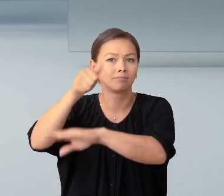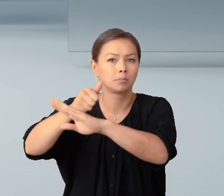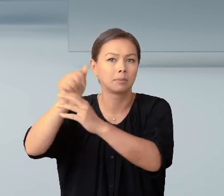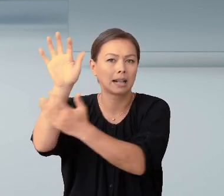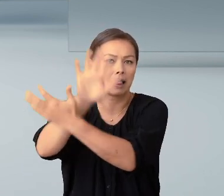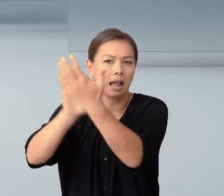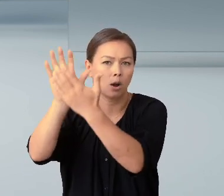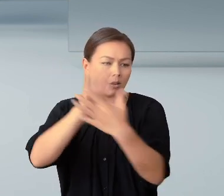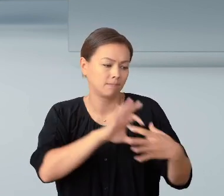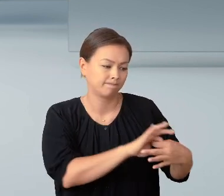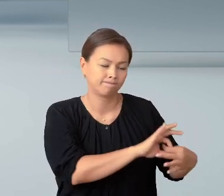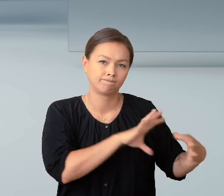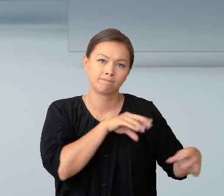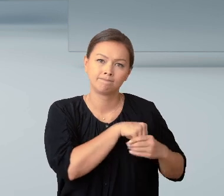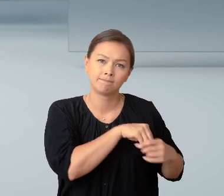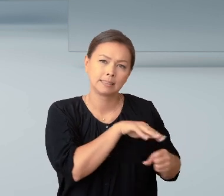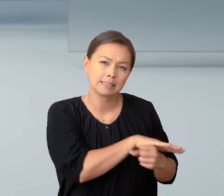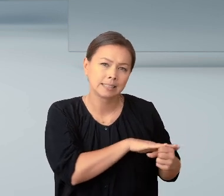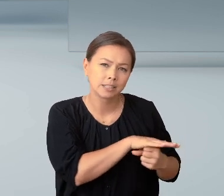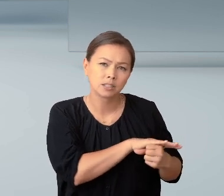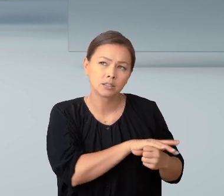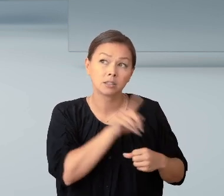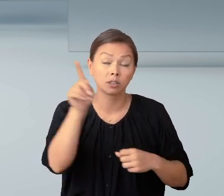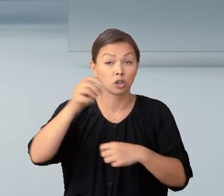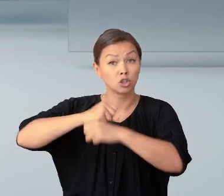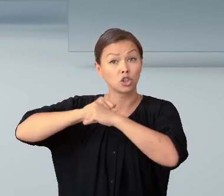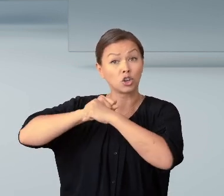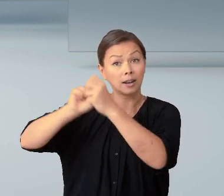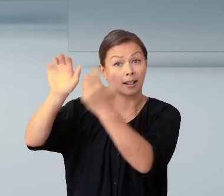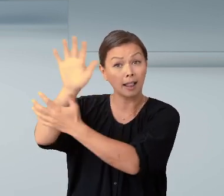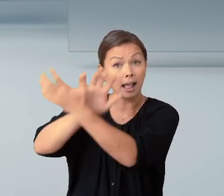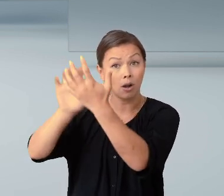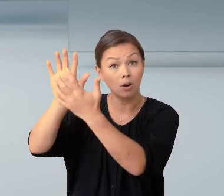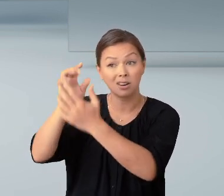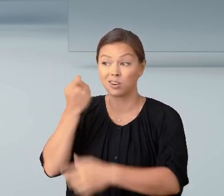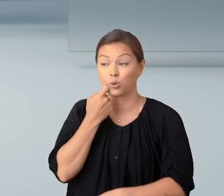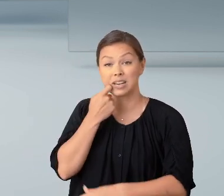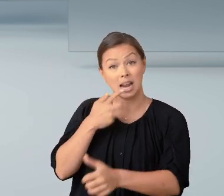and privacy in the cloud, latest updates in AI and Copilot, a sneak